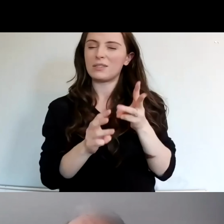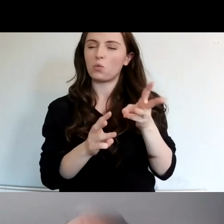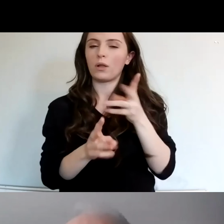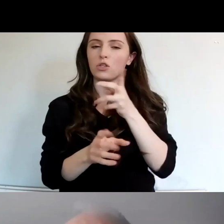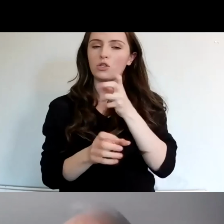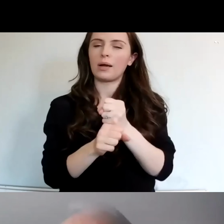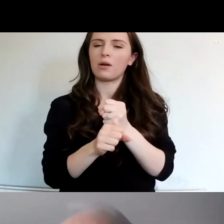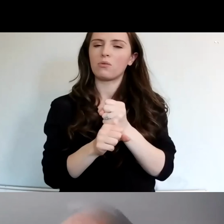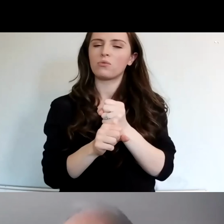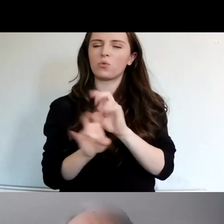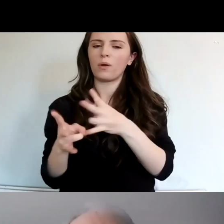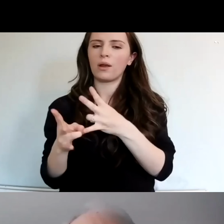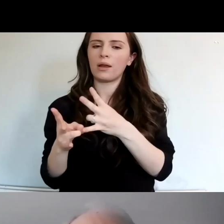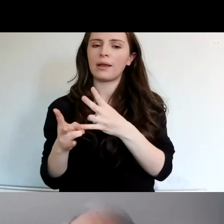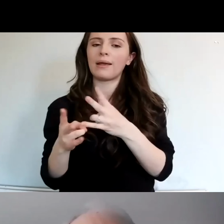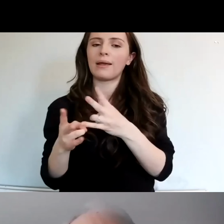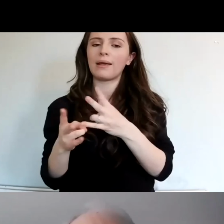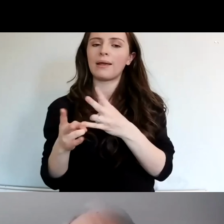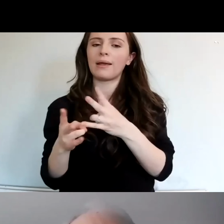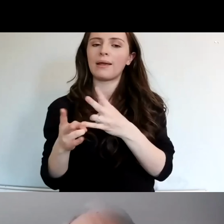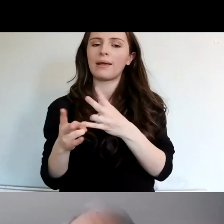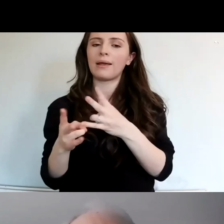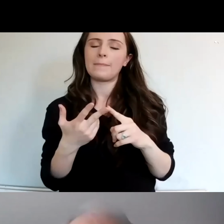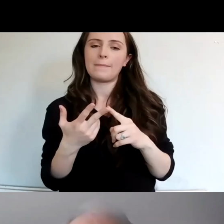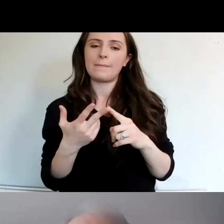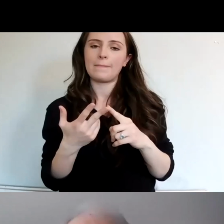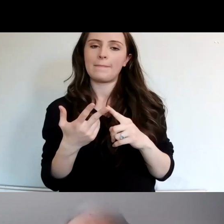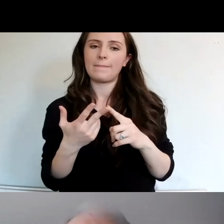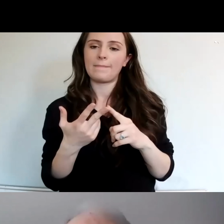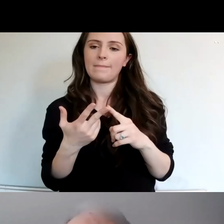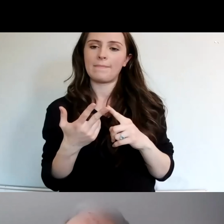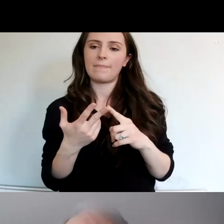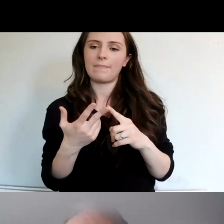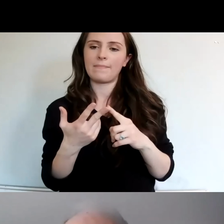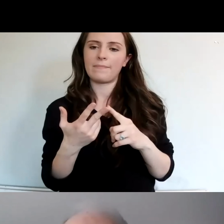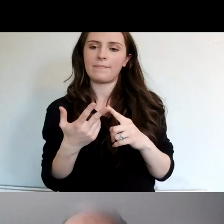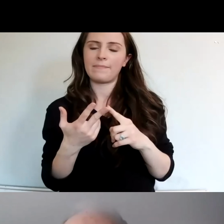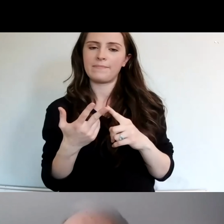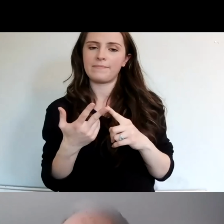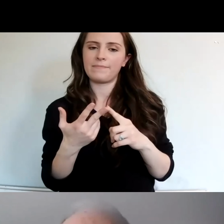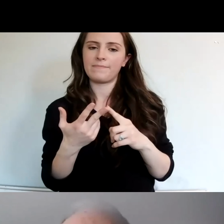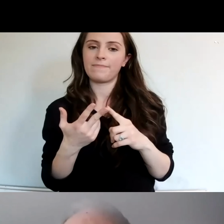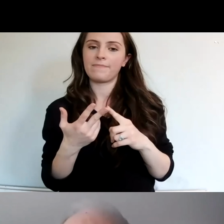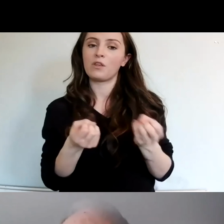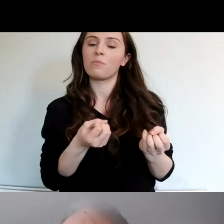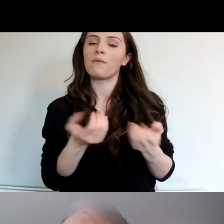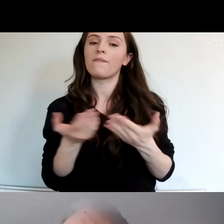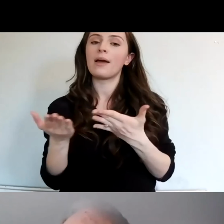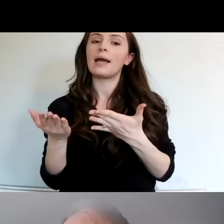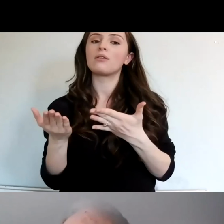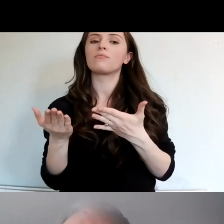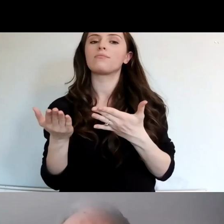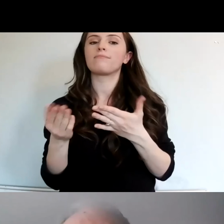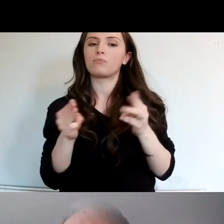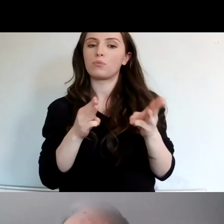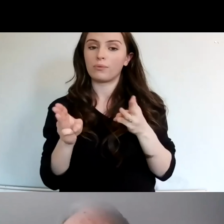but also then providing the practical, ethical face